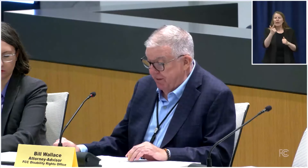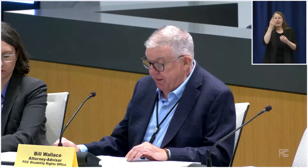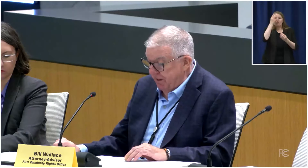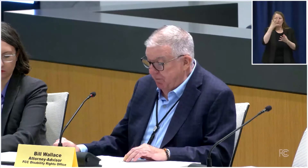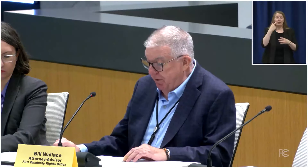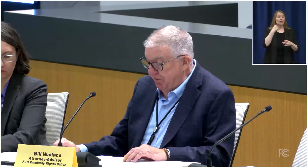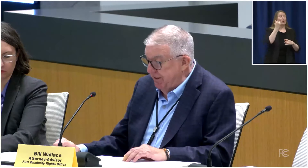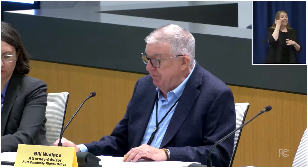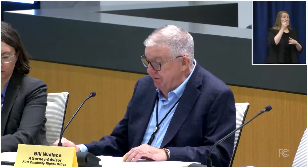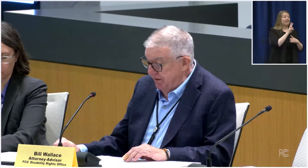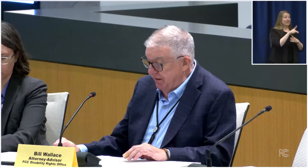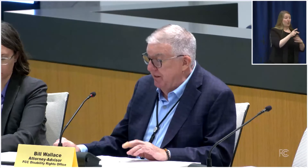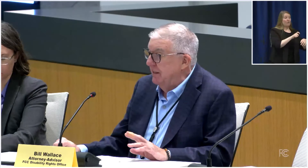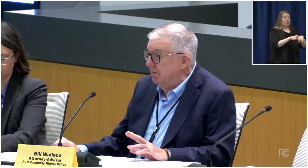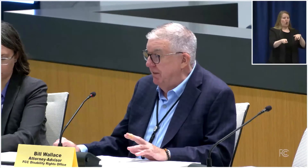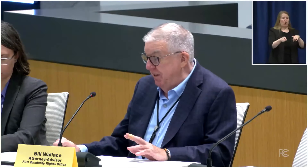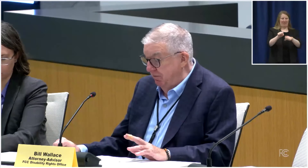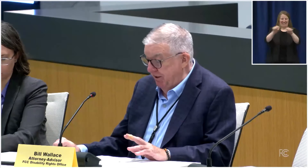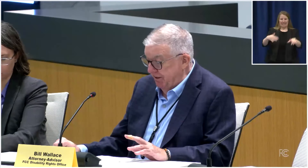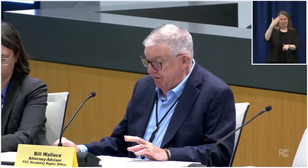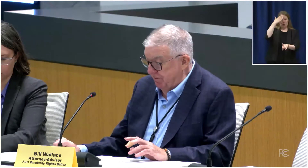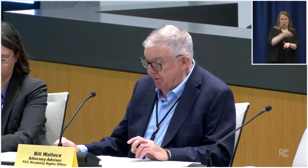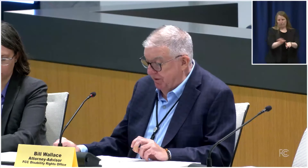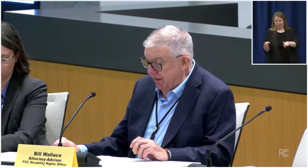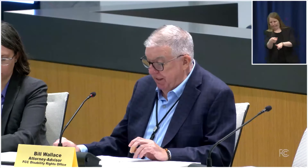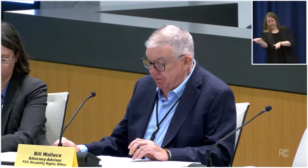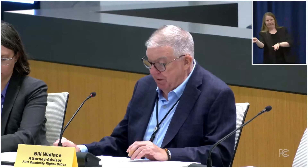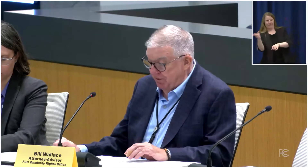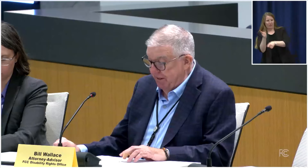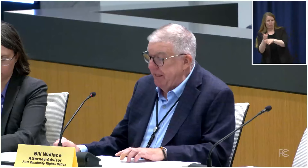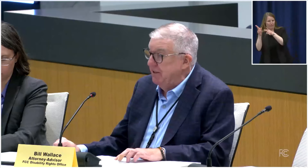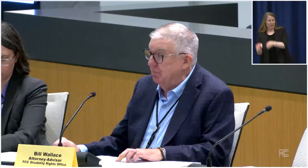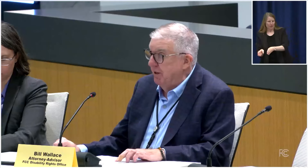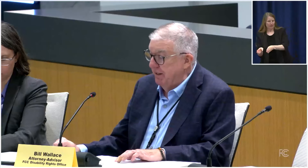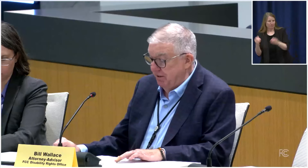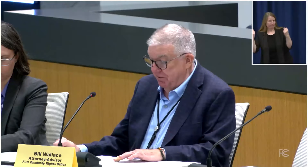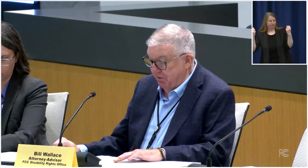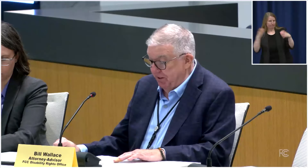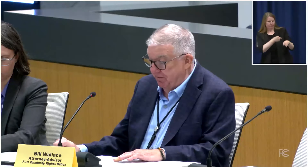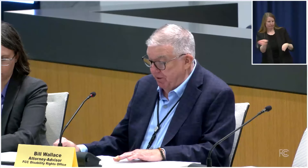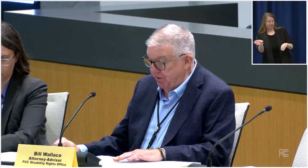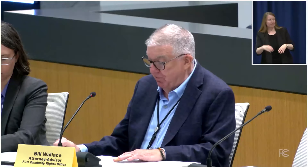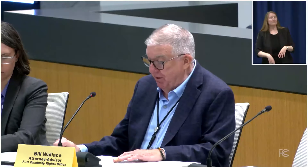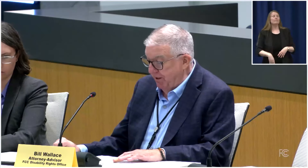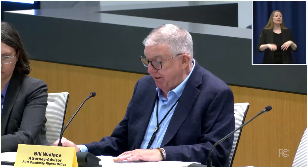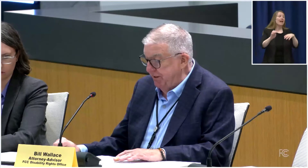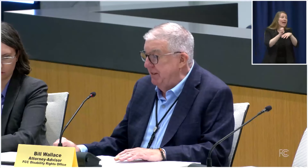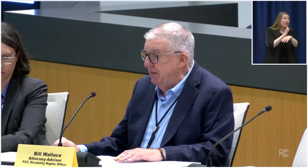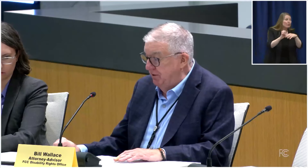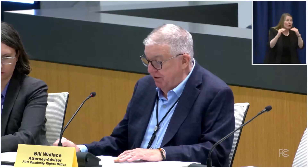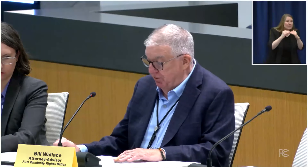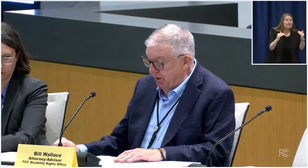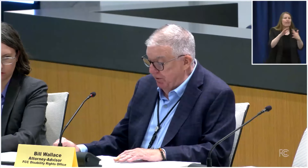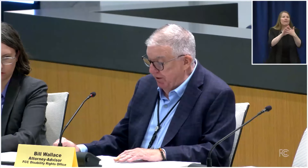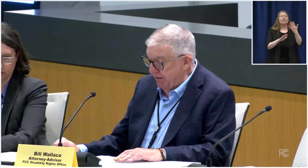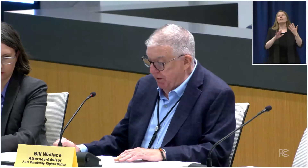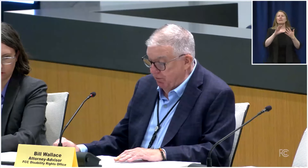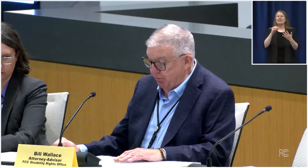NEEDS TO HAVE THE APPLICABLE CONSUMER TELEPHONE NUMBERS REGISTERED IN THE TELECOMMUNICATIONS RELAY SERVICES NUMBERING DIRECTORY